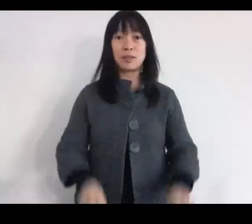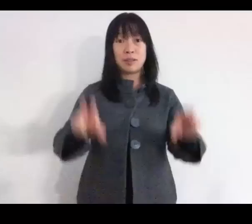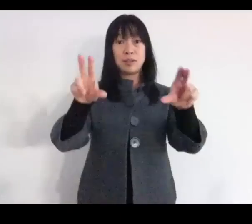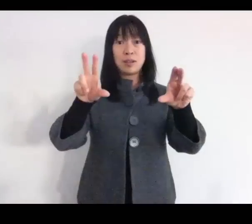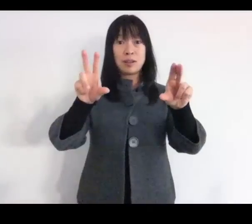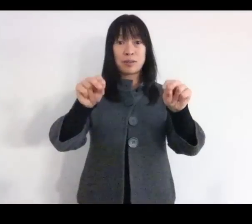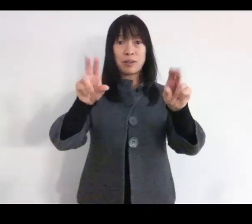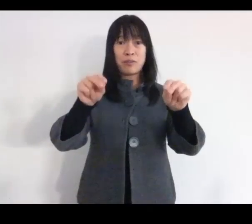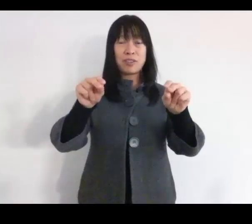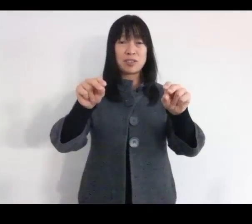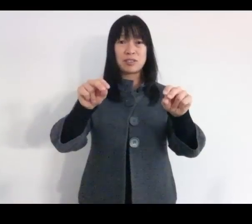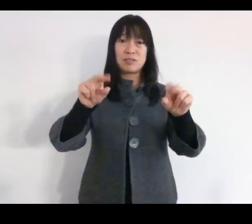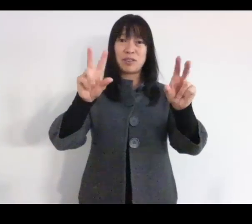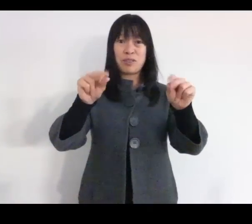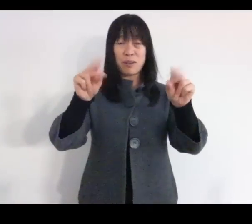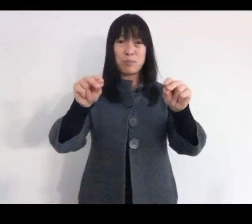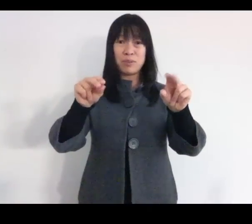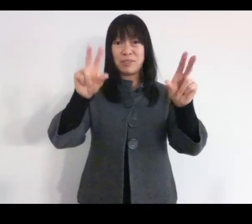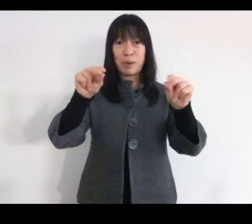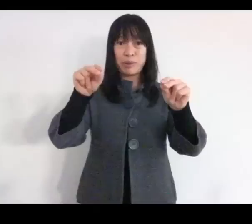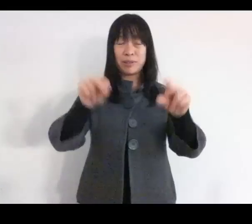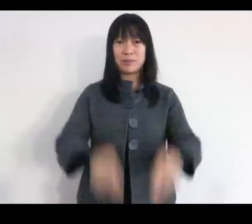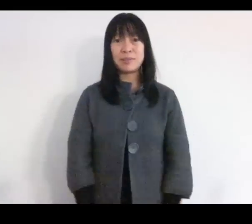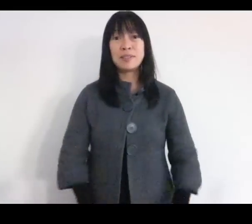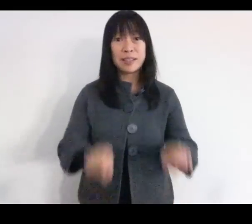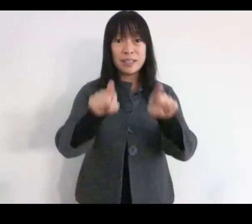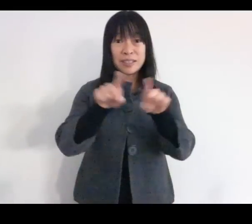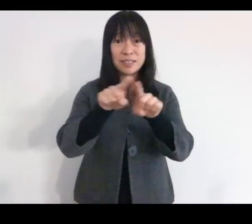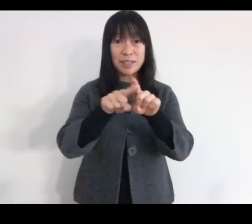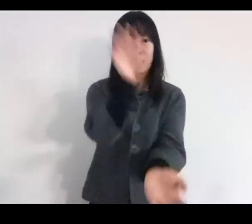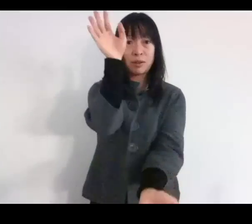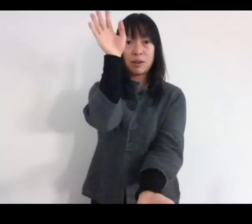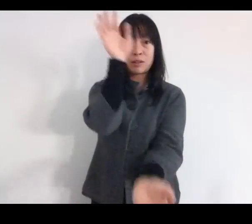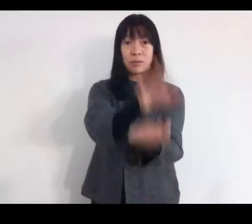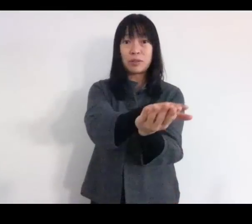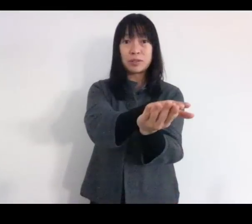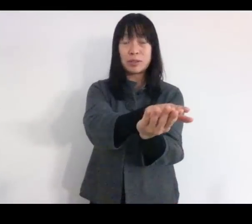CRAYFISH, CRAB, YABBY SAME CROCODILE